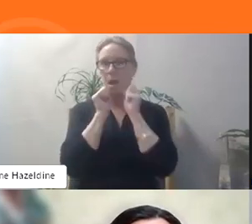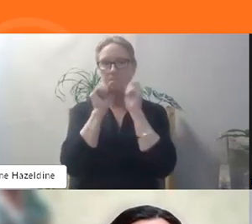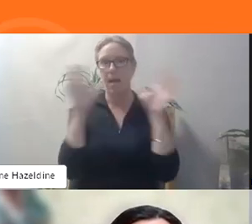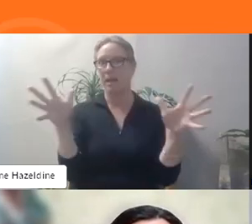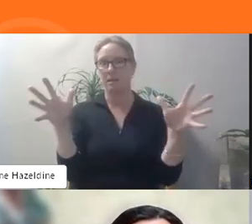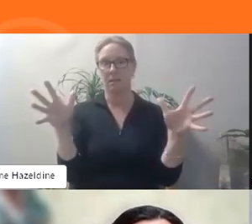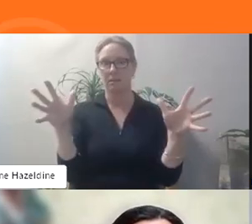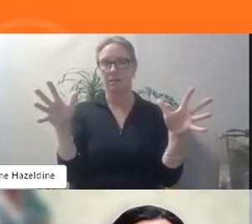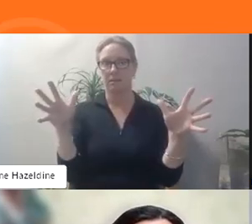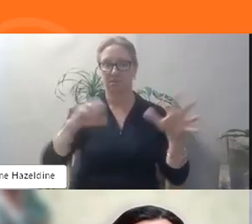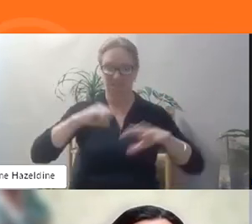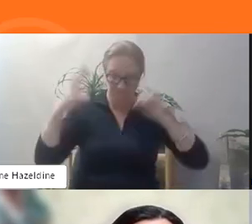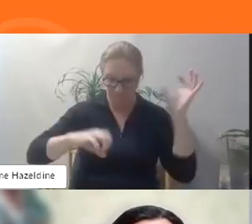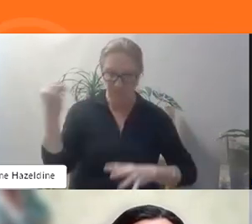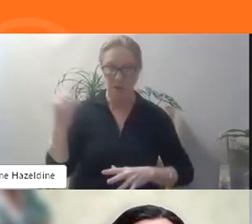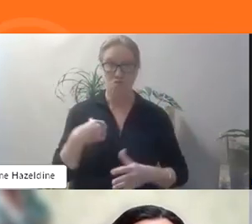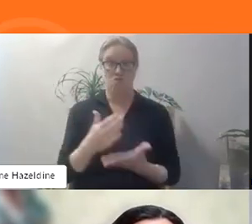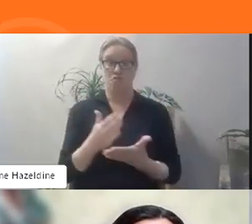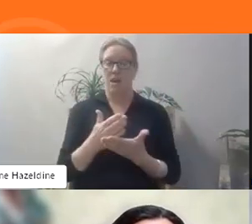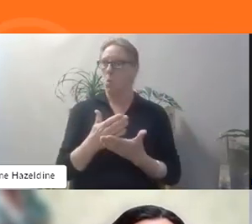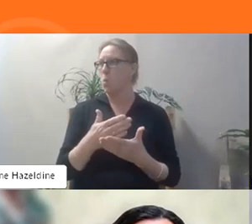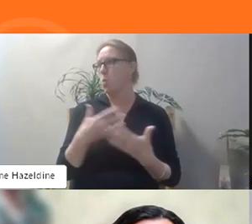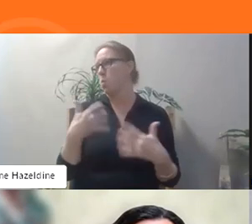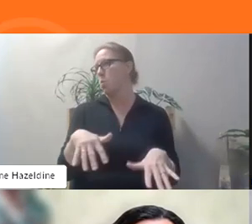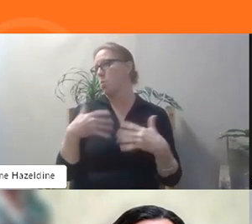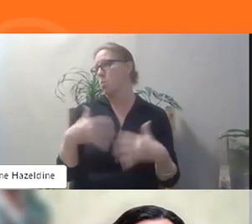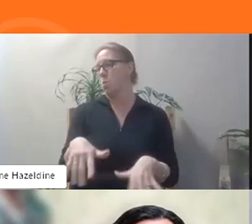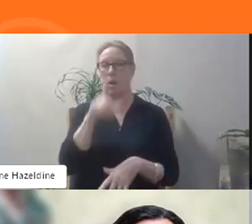And it's quite sobering, as Cathy said, it can be easy to feel a